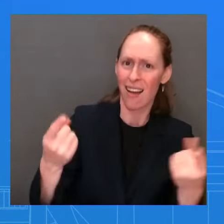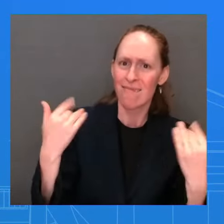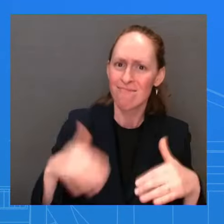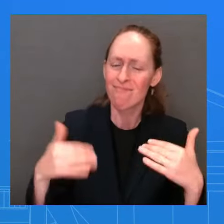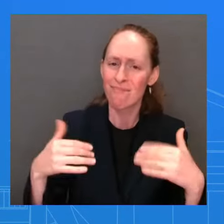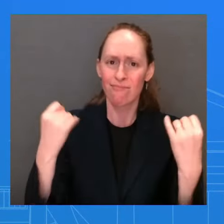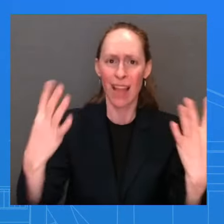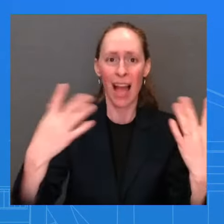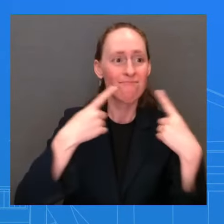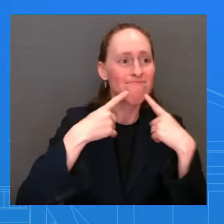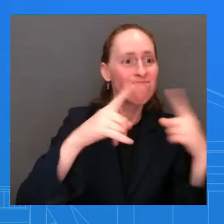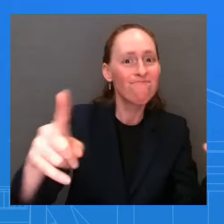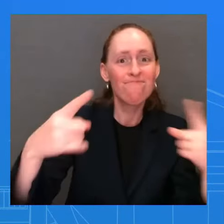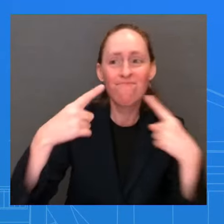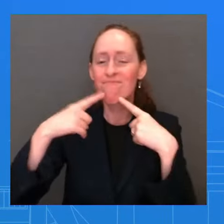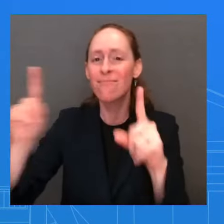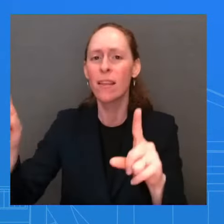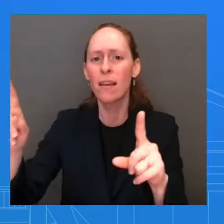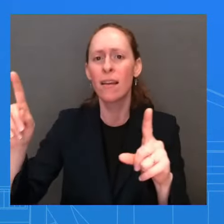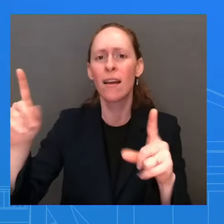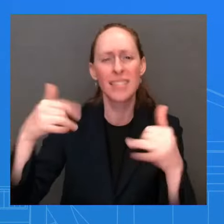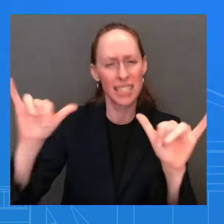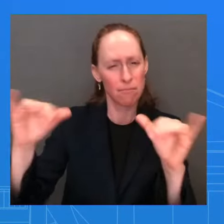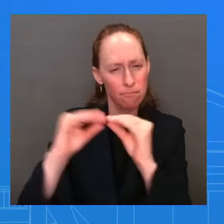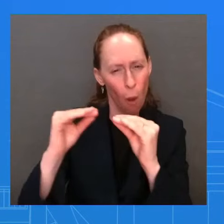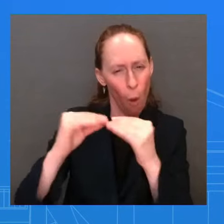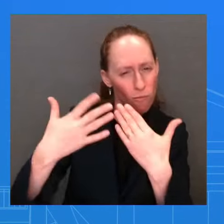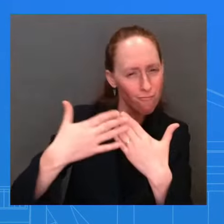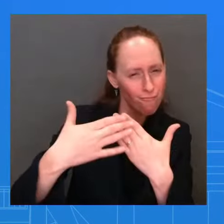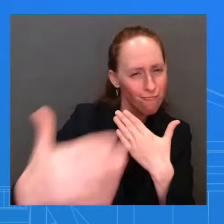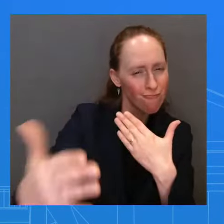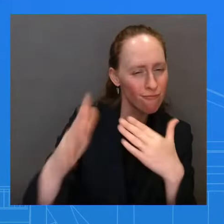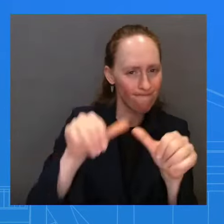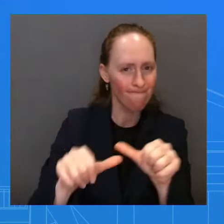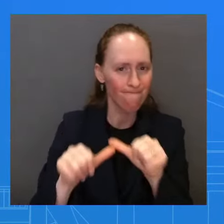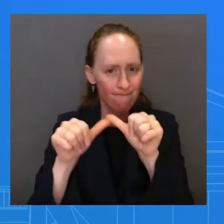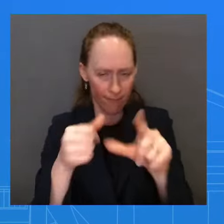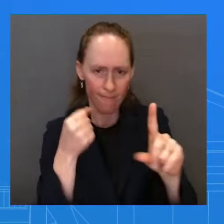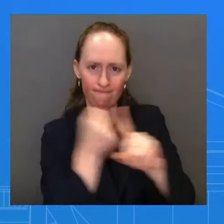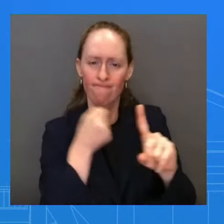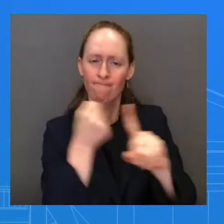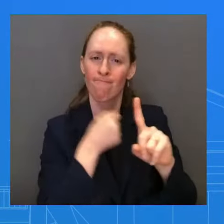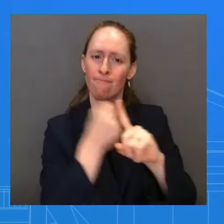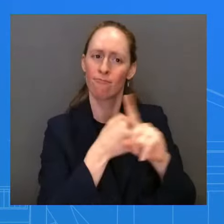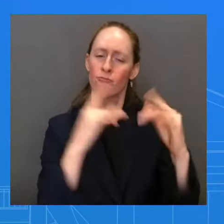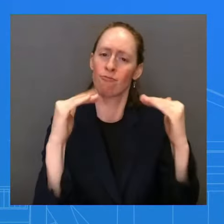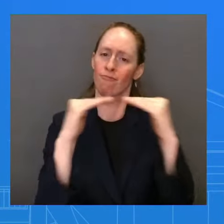And with that, I just want to give a special thanks again to the team behind me, the amazing actresses who --